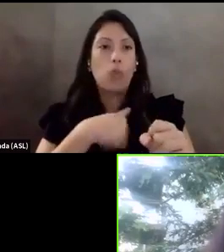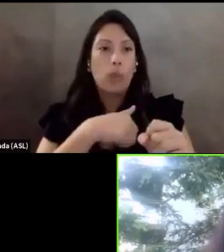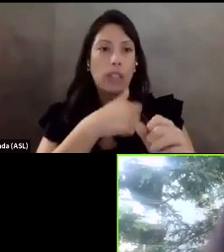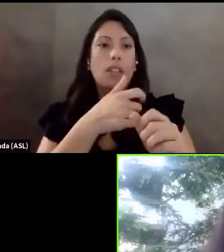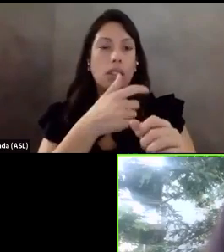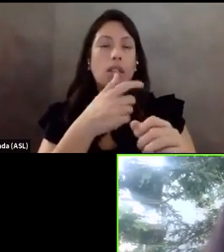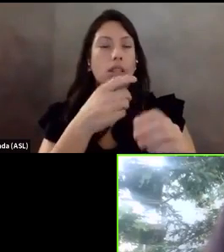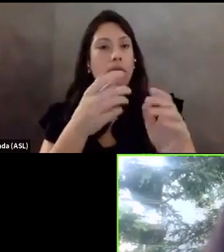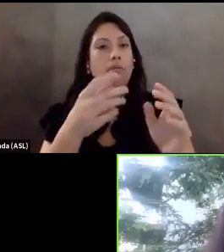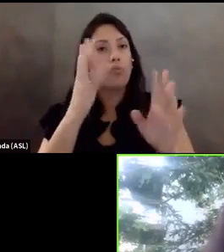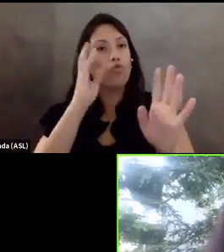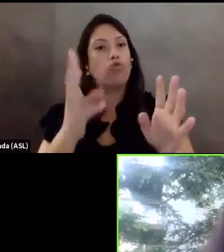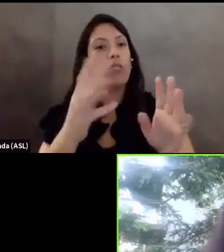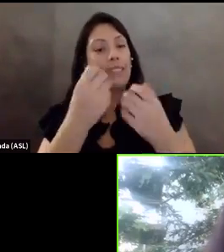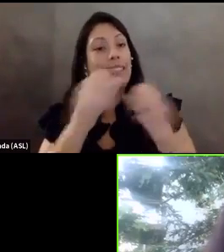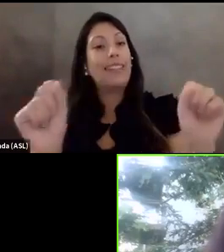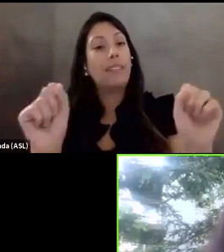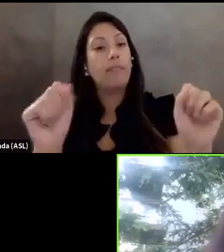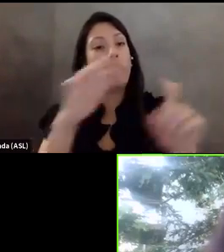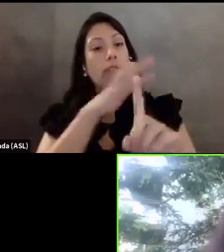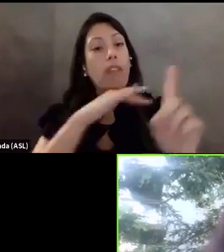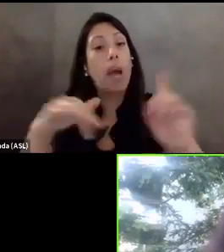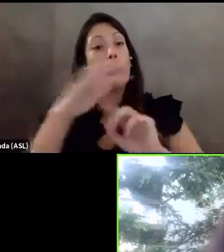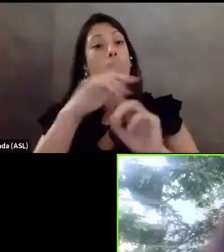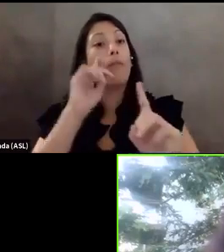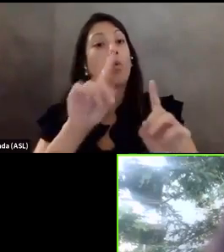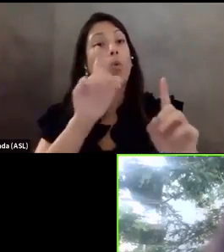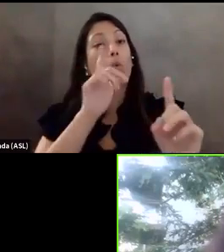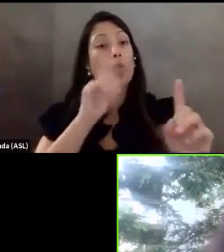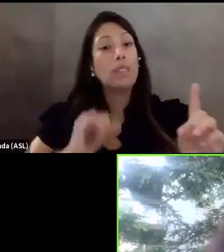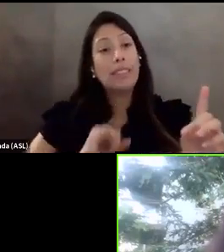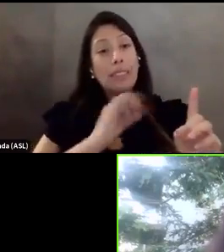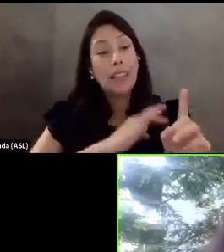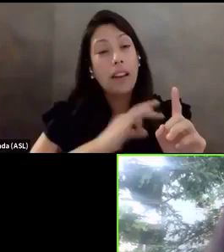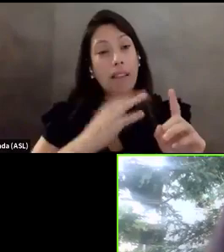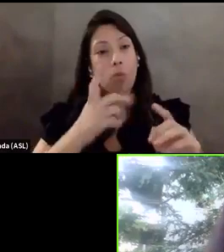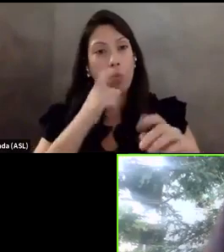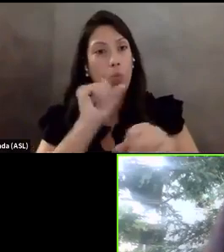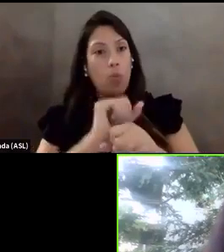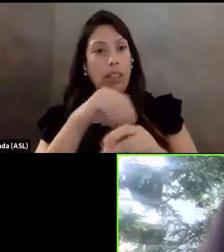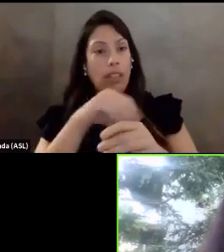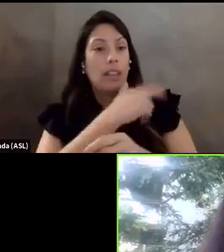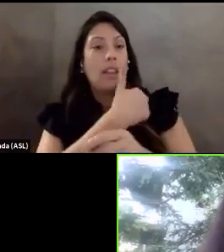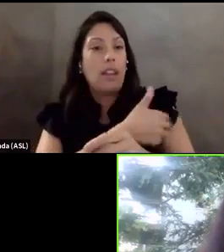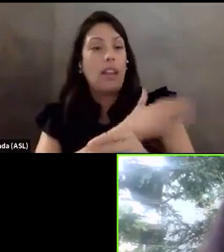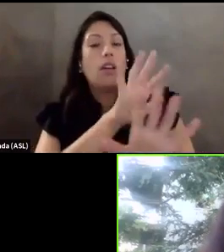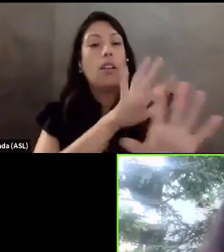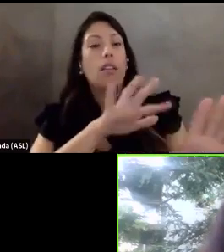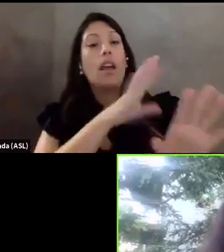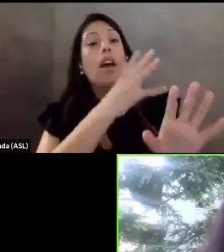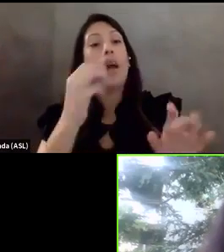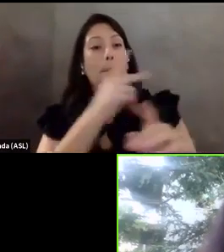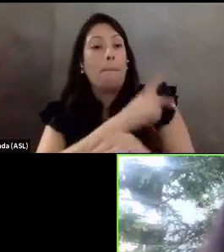environment for staff in these health care settings as well as patients.